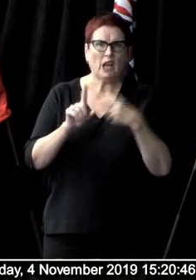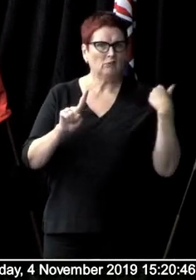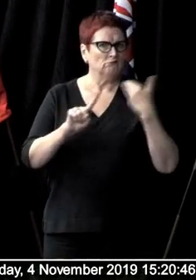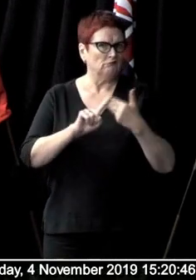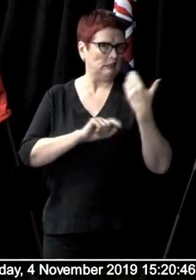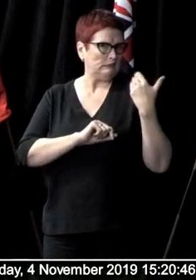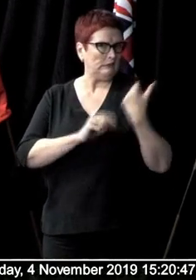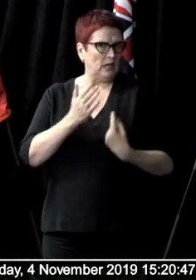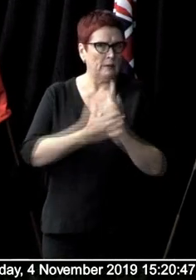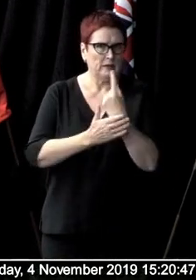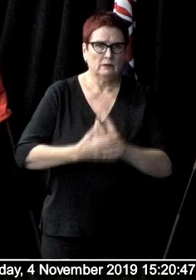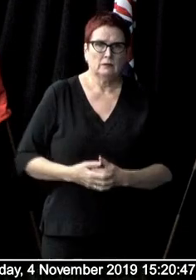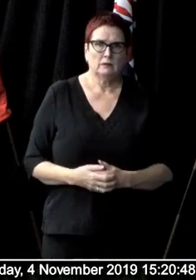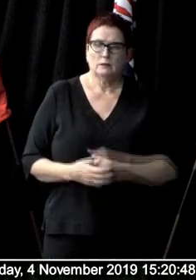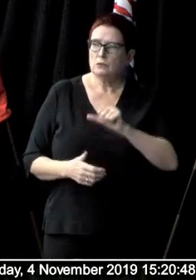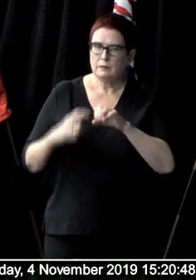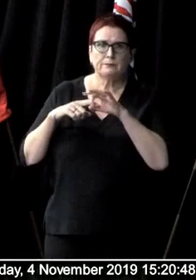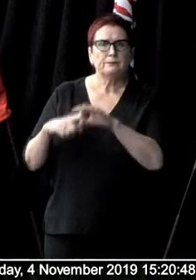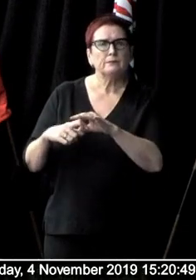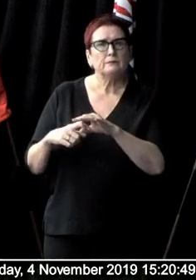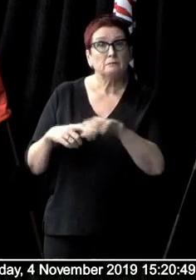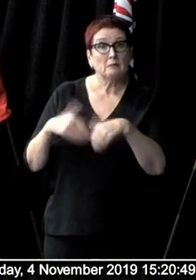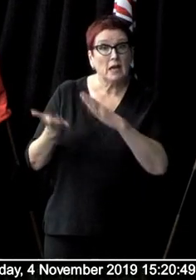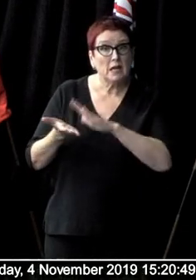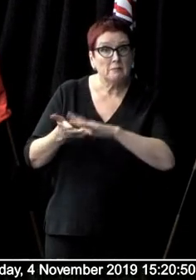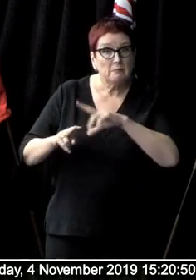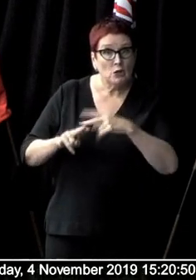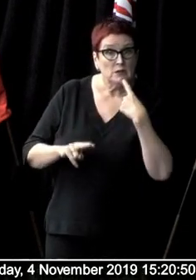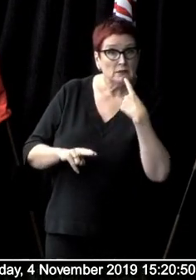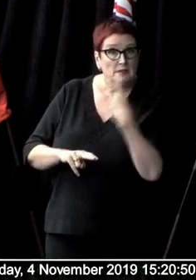And have you had reports from parents they’ve become aware of assaults against